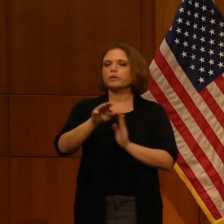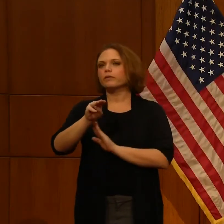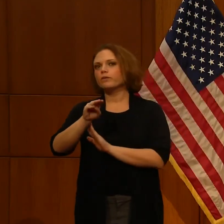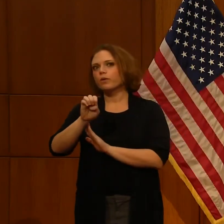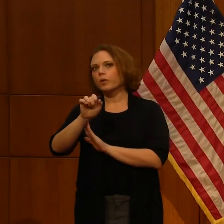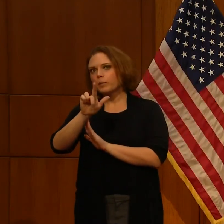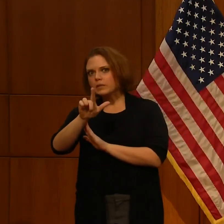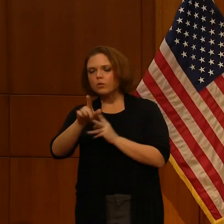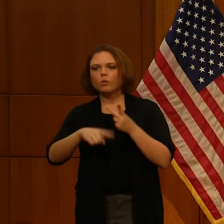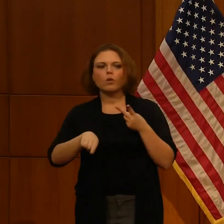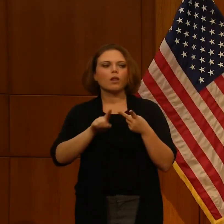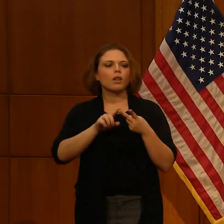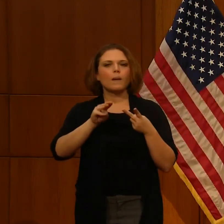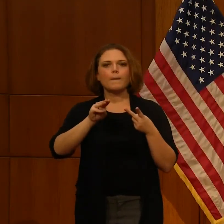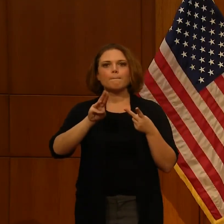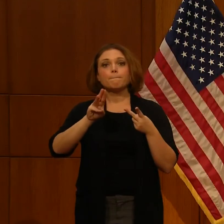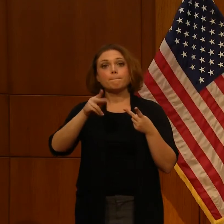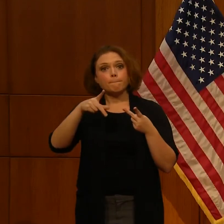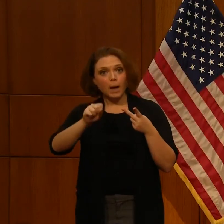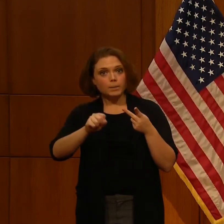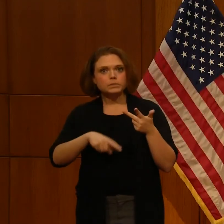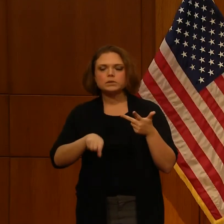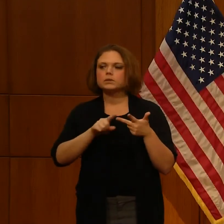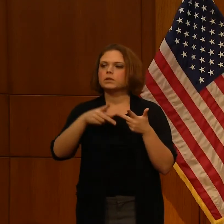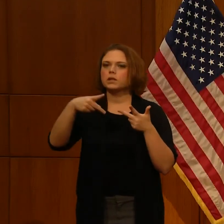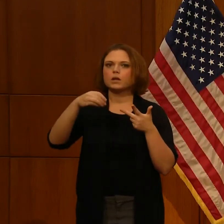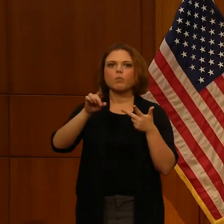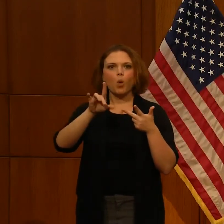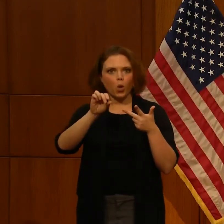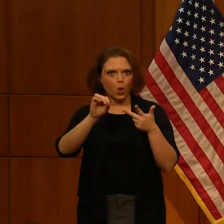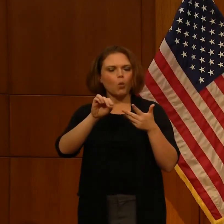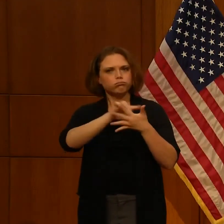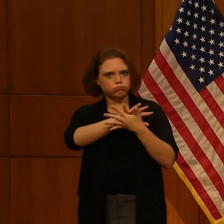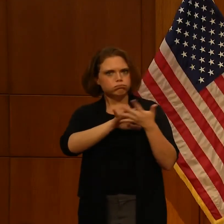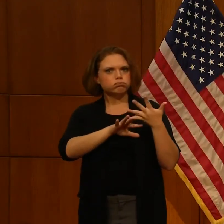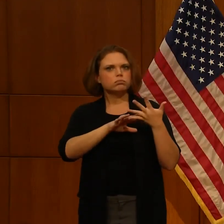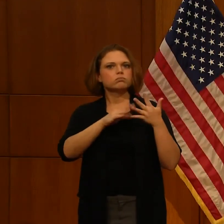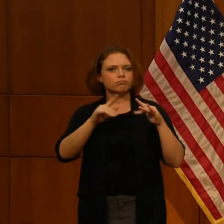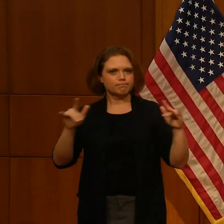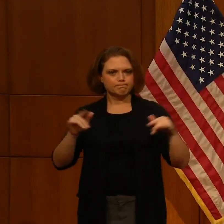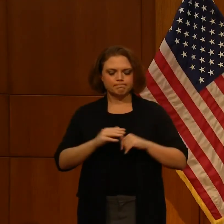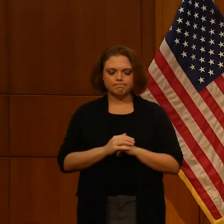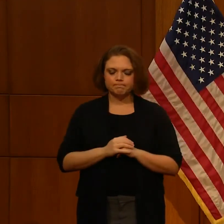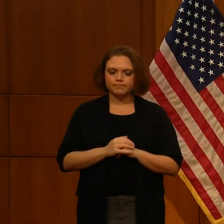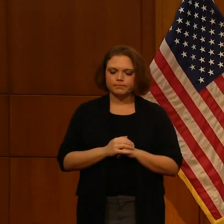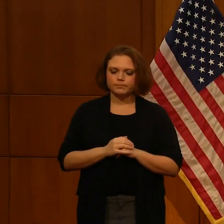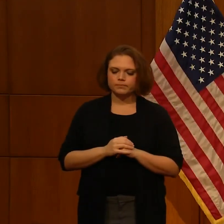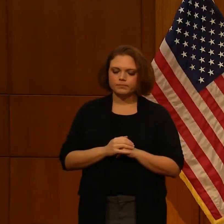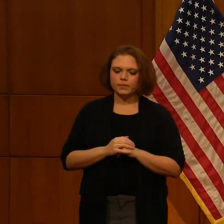THEY CAN START SCHOOL FOR THINGS LIKE MEASLES. MUMPS